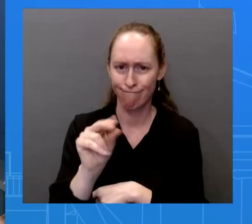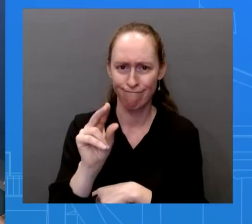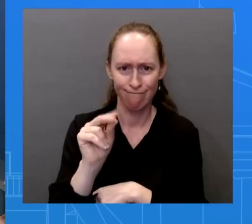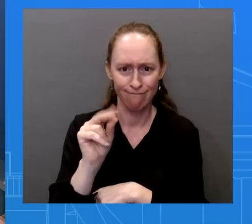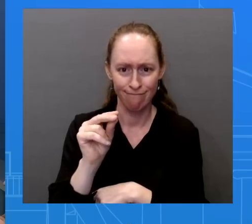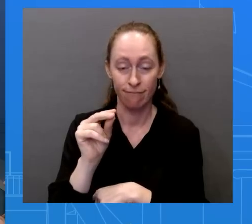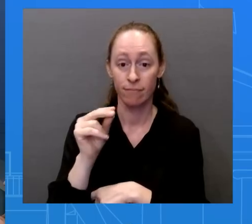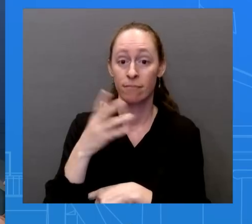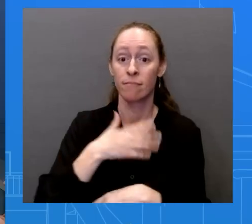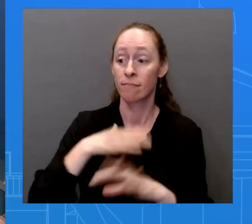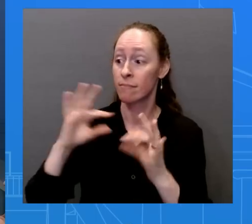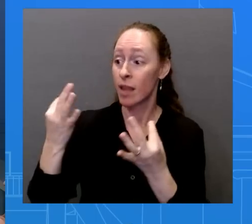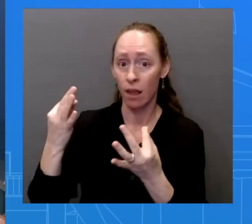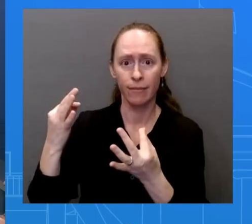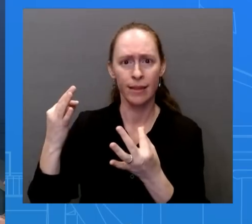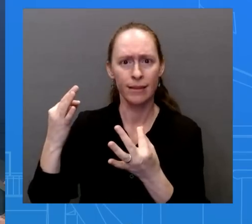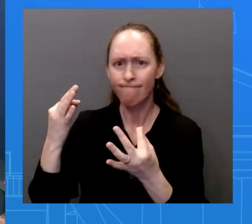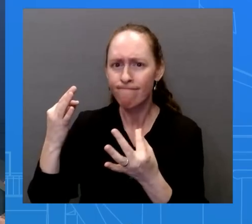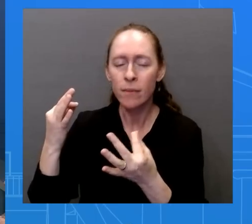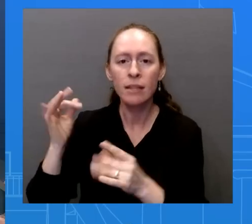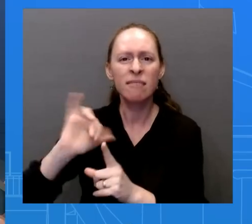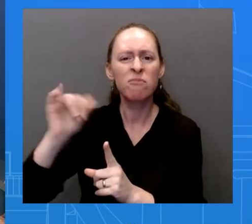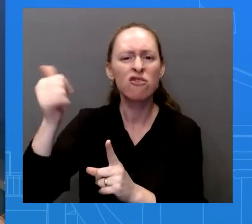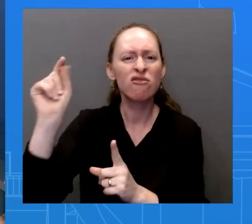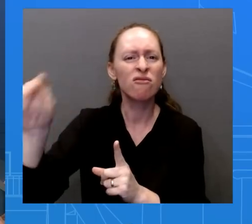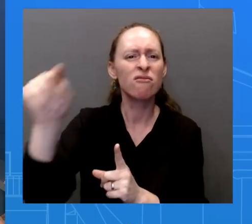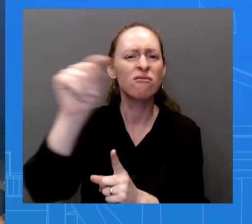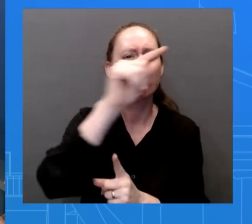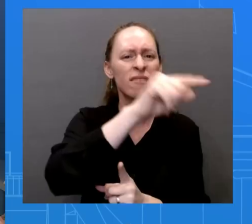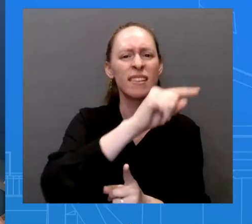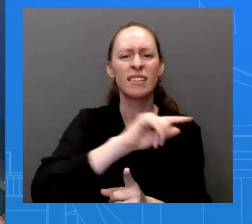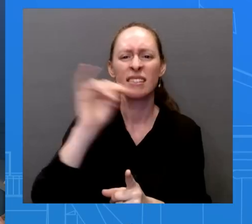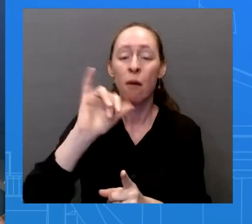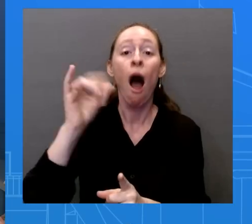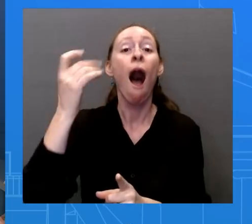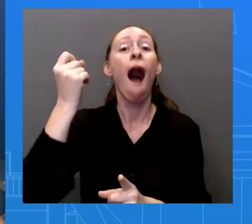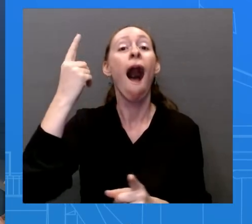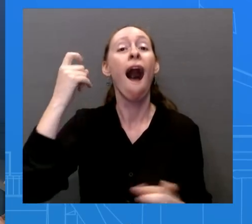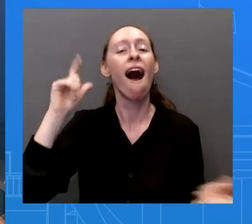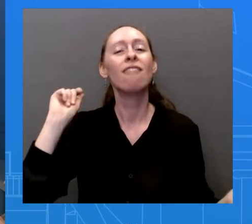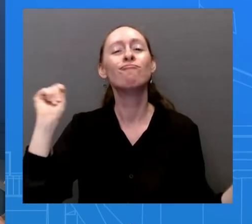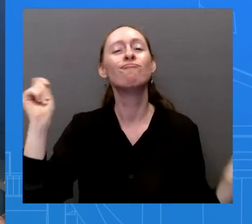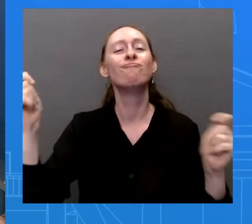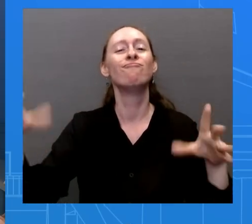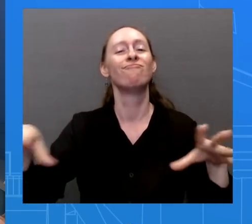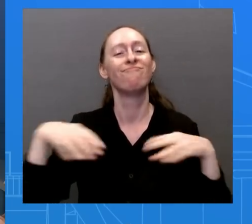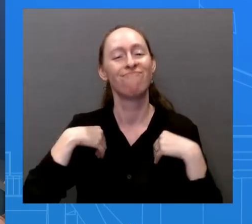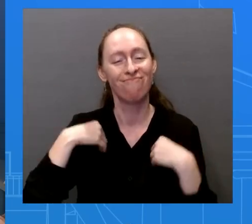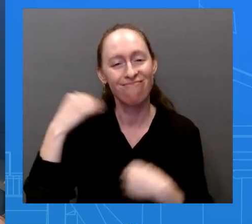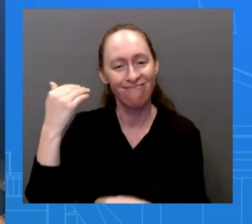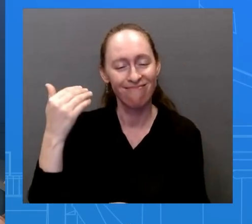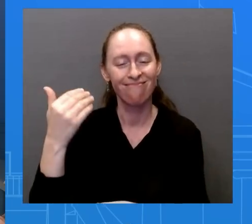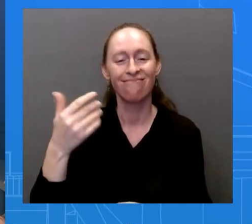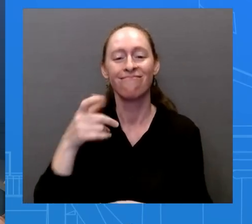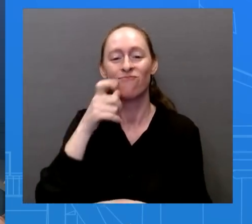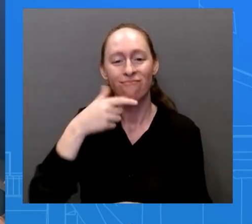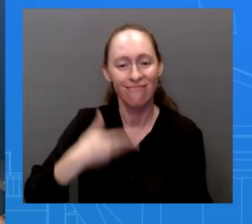They saw that who I loved didn't change who I was as a person, it didn't change the things I like to do,